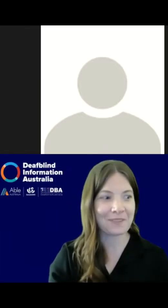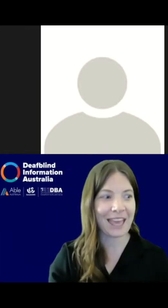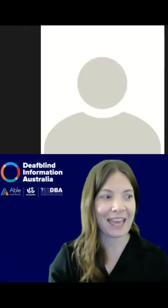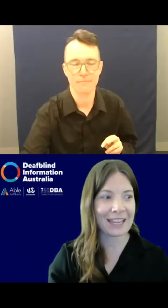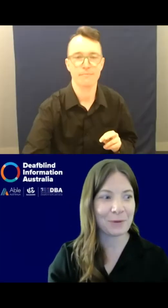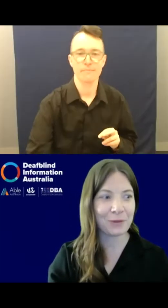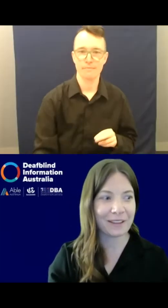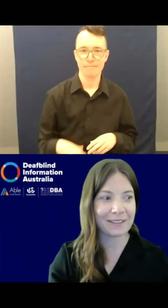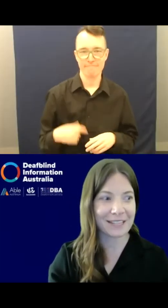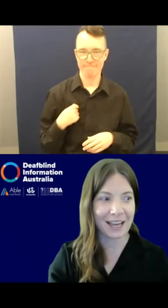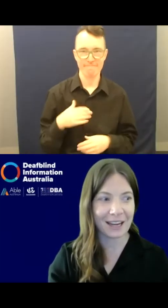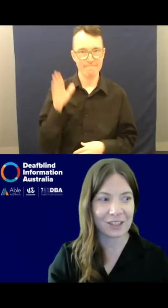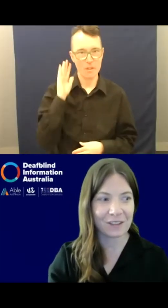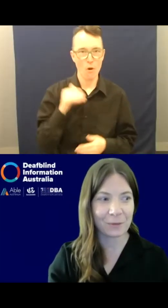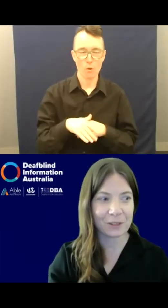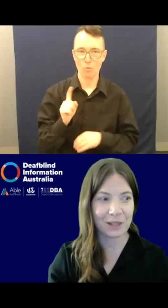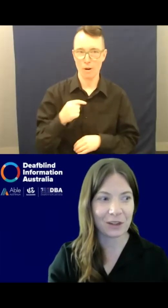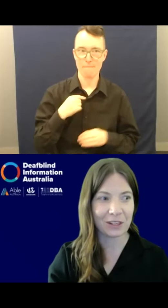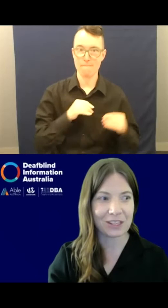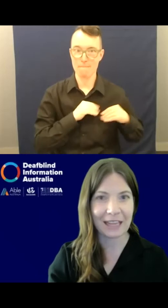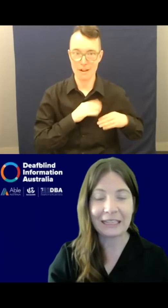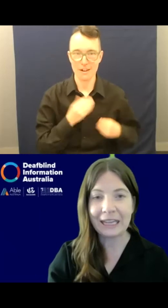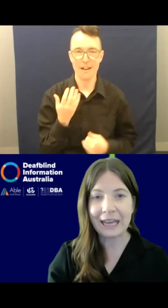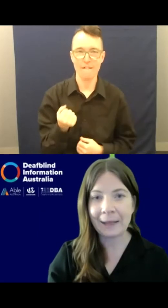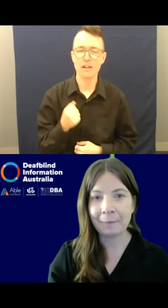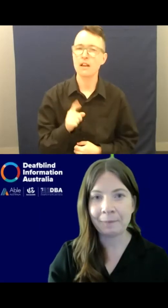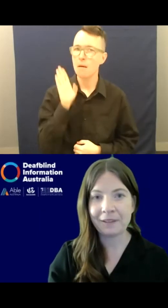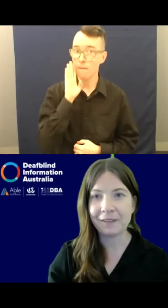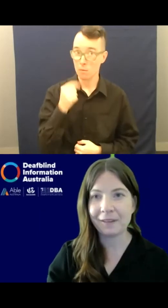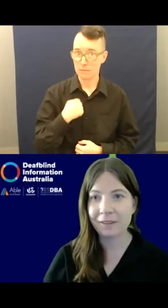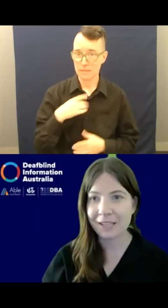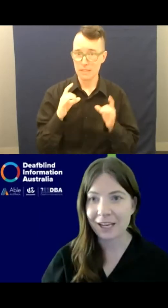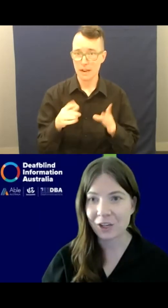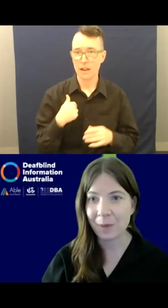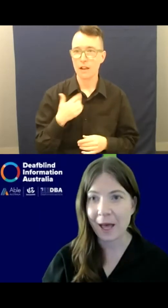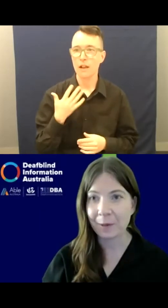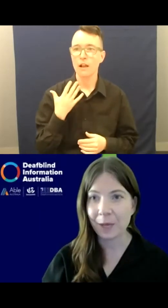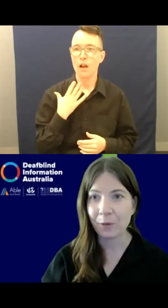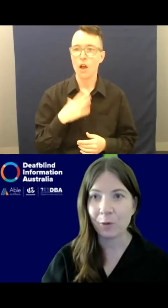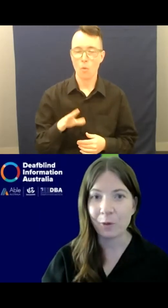And before I start I just wants to acknowledge that this is a presentation about people born